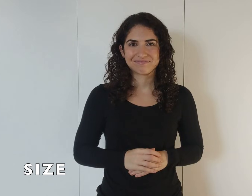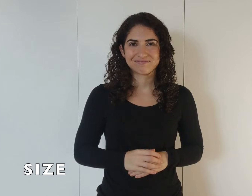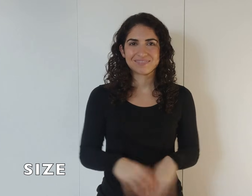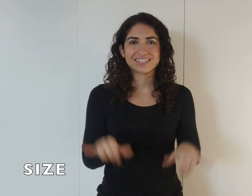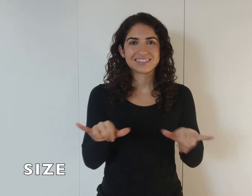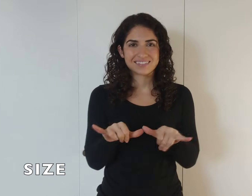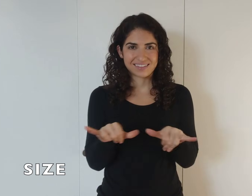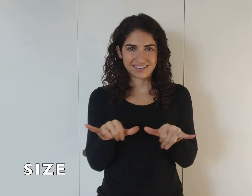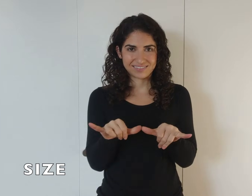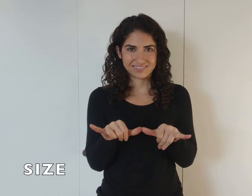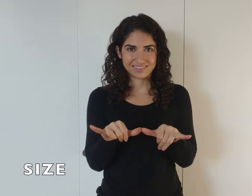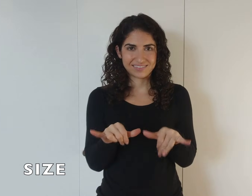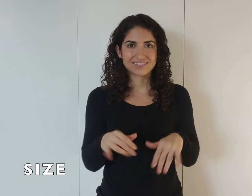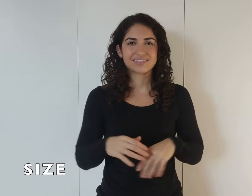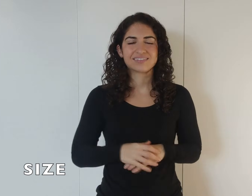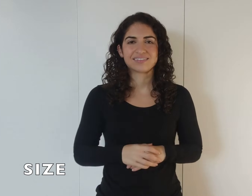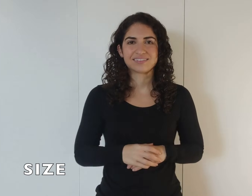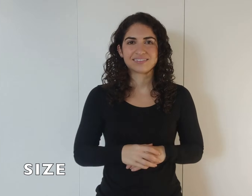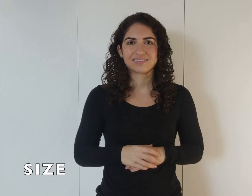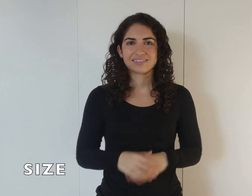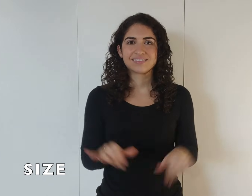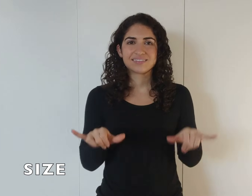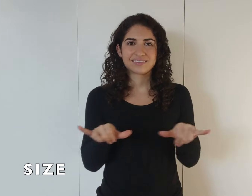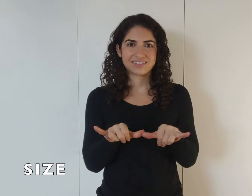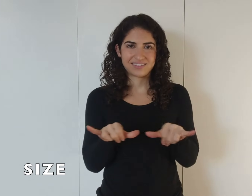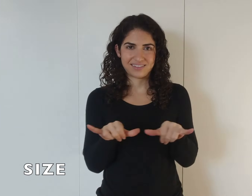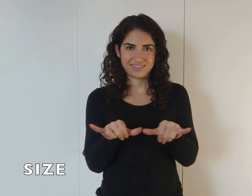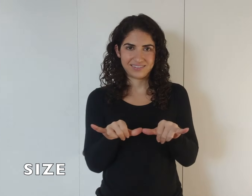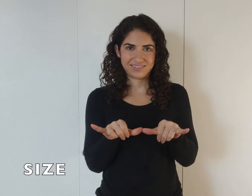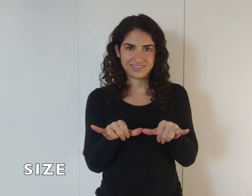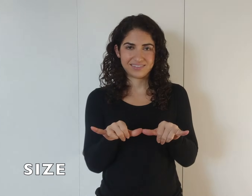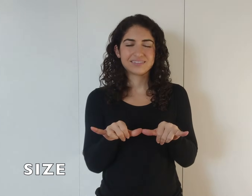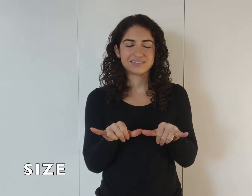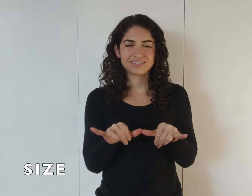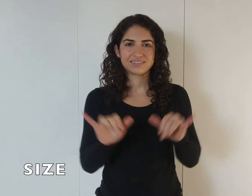SIZE. SIZE.